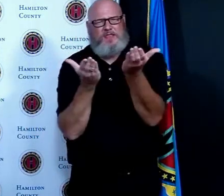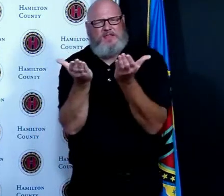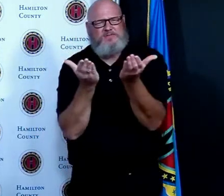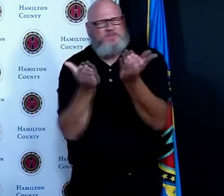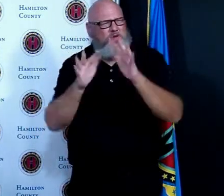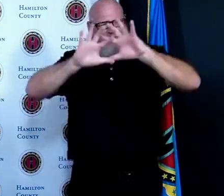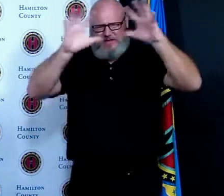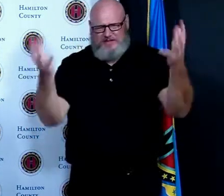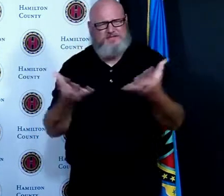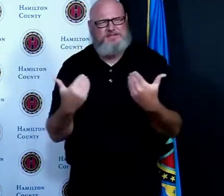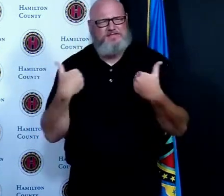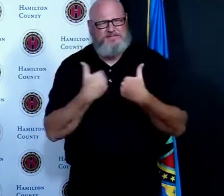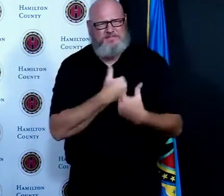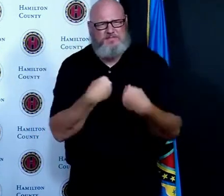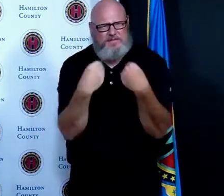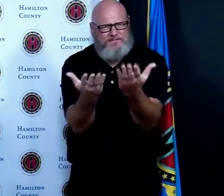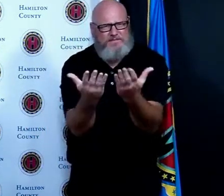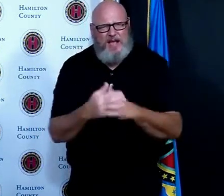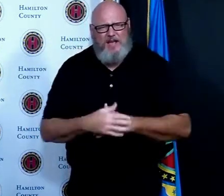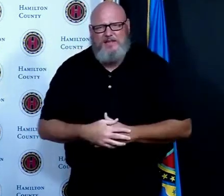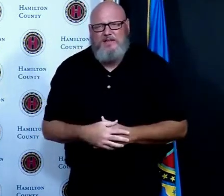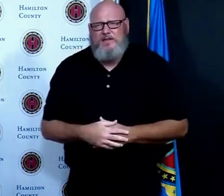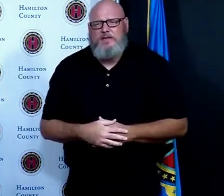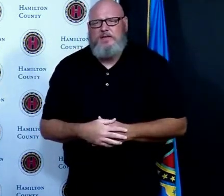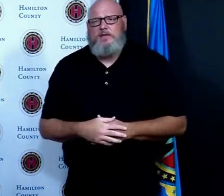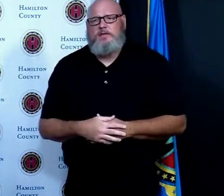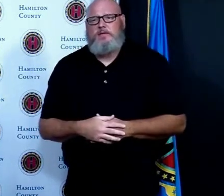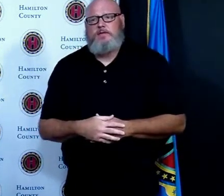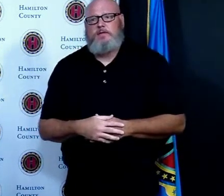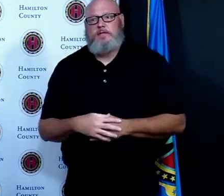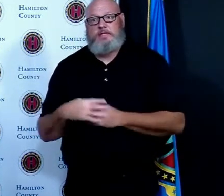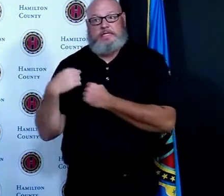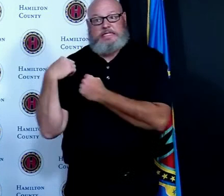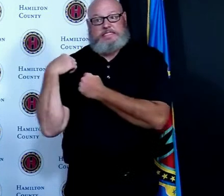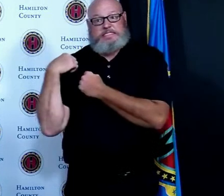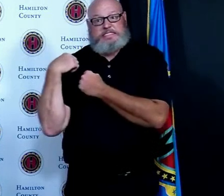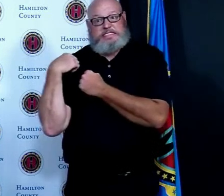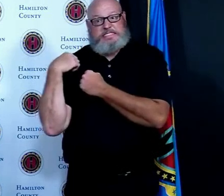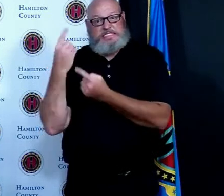we've learned a lot during that time period and are are prepared one of the things that's